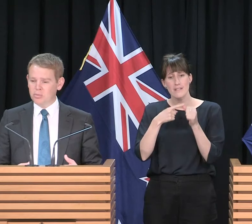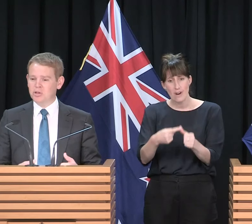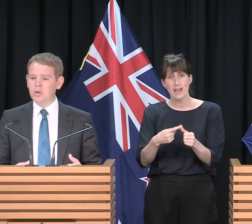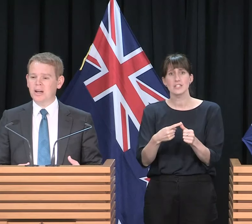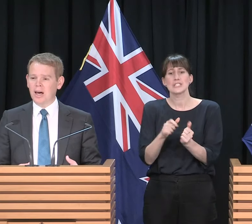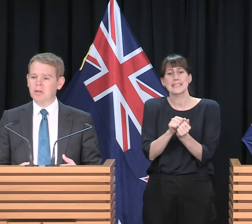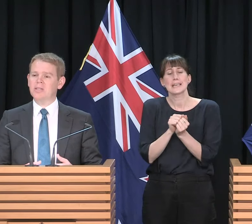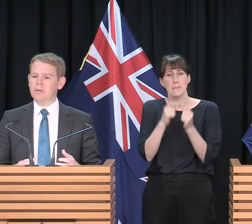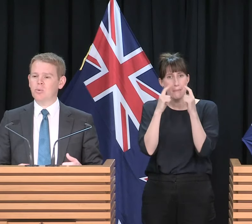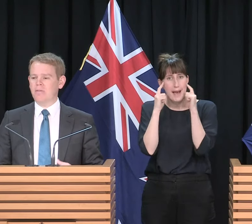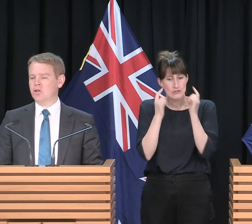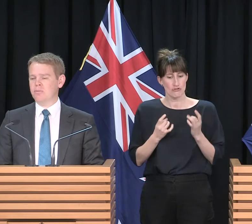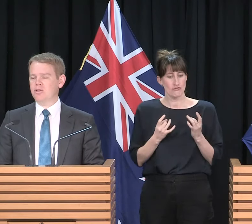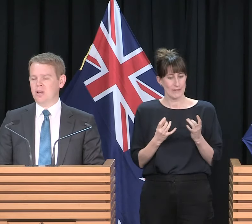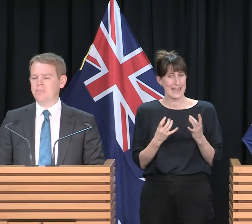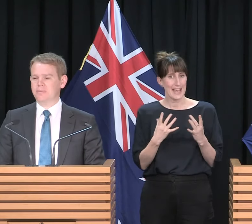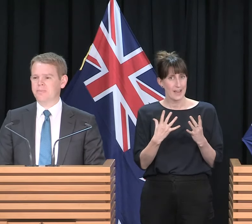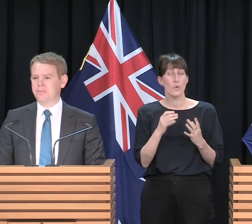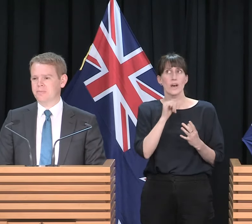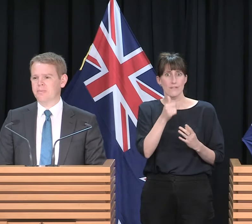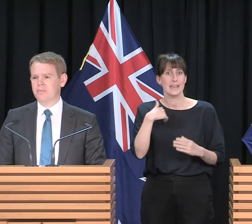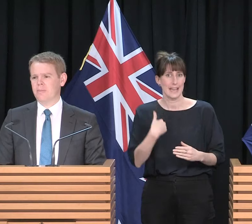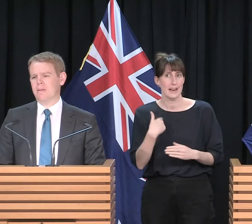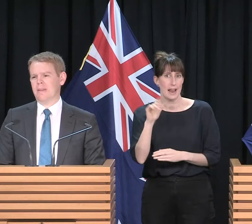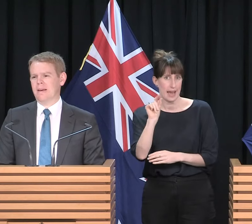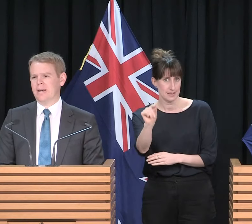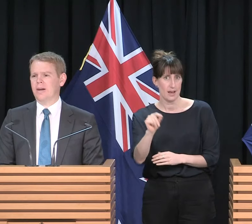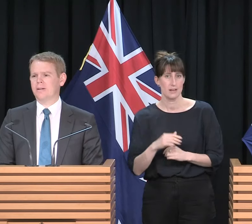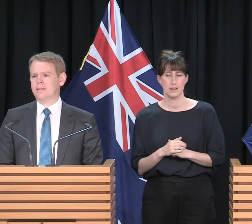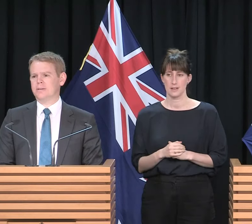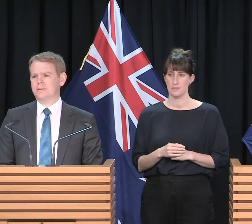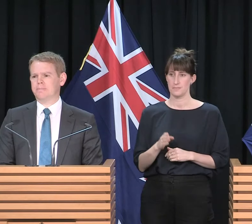to lead the he COVID-19 response for as long as we are